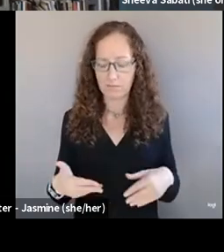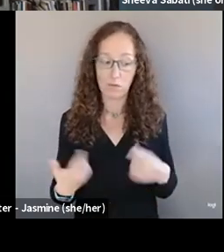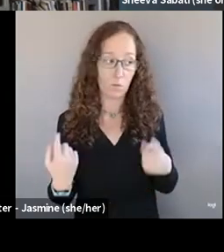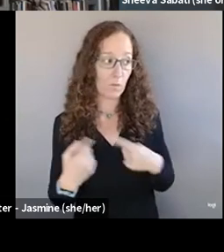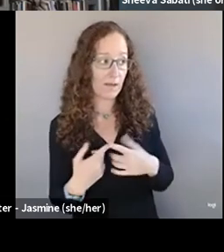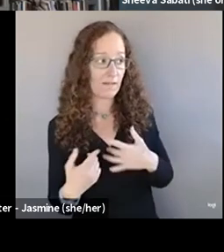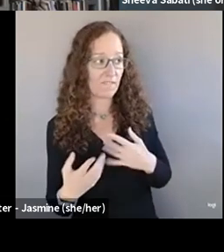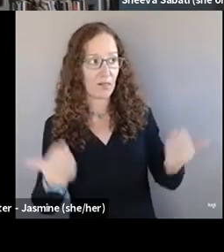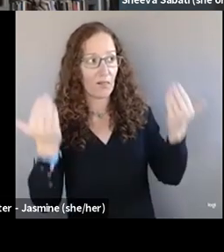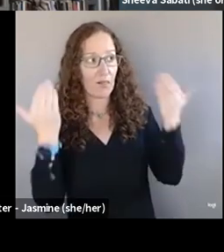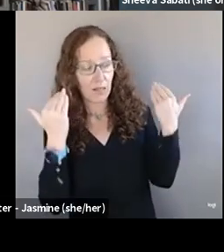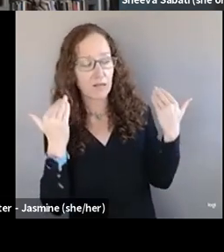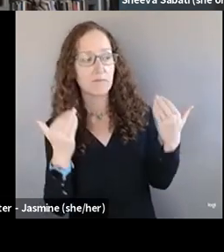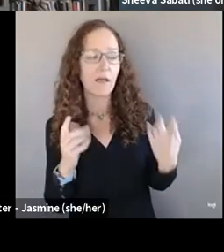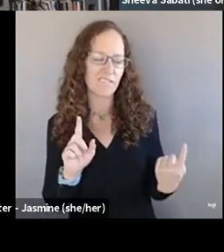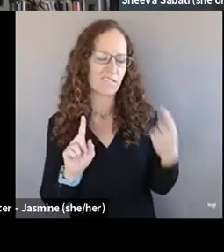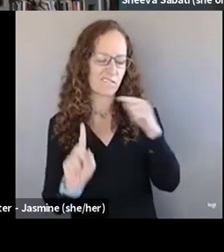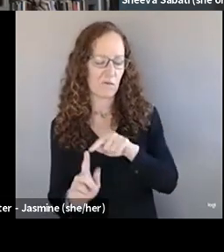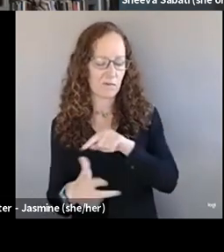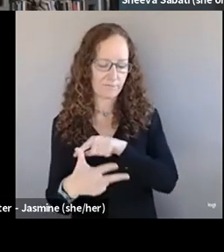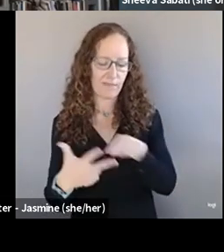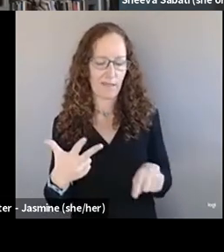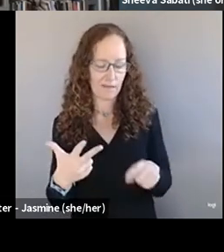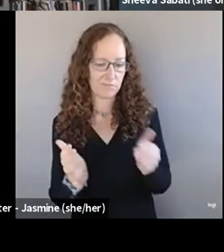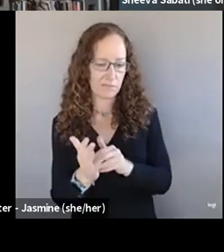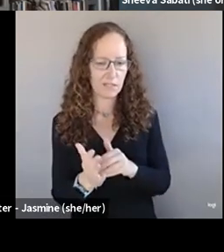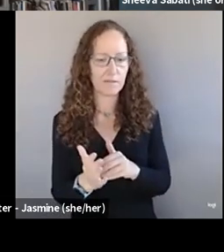back into and tune back into that. And my pleasure as a guide.